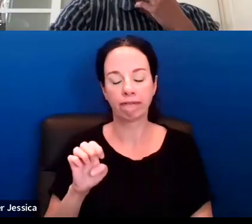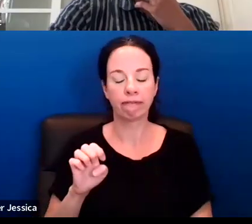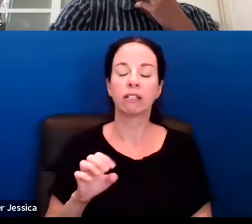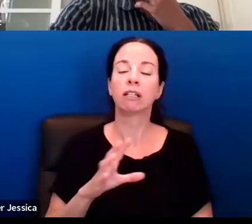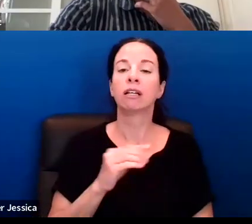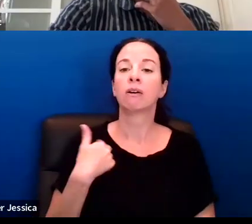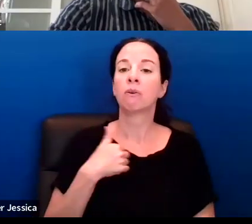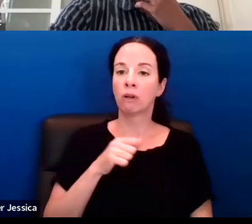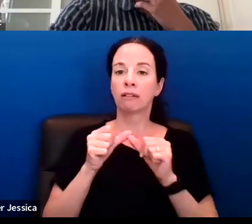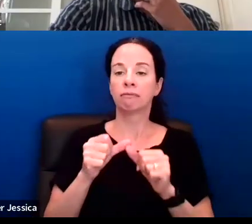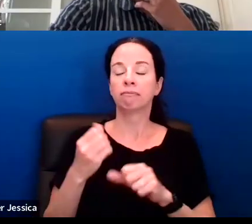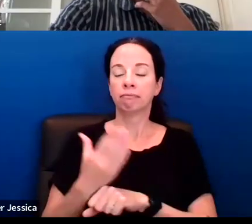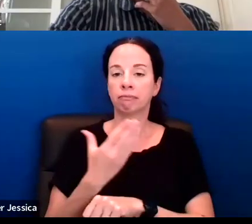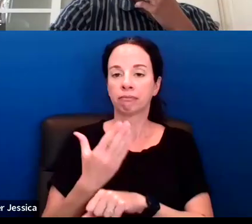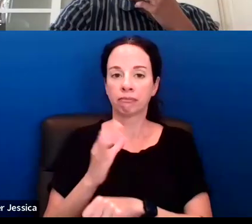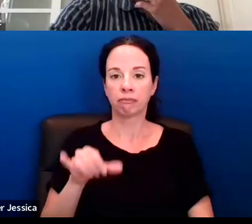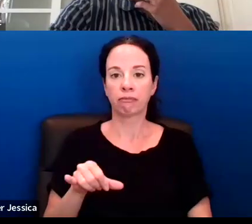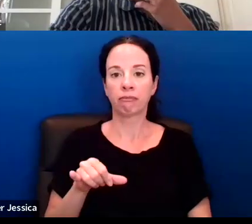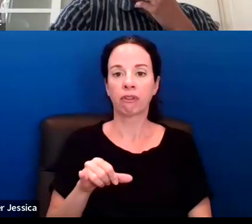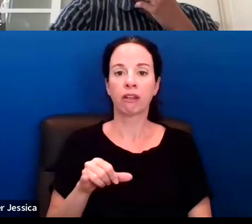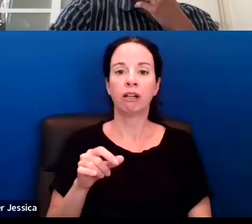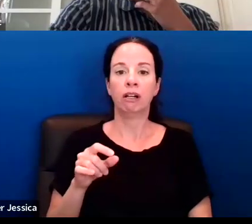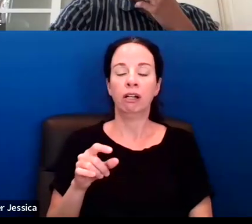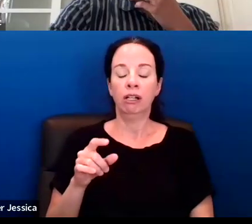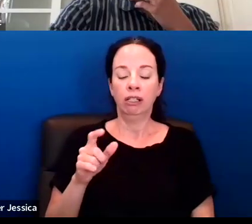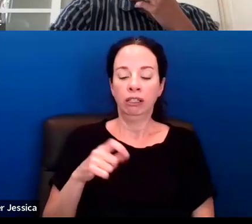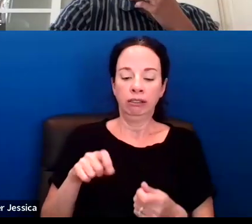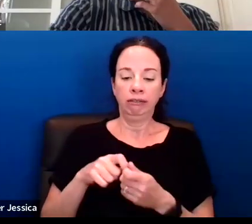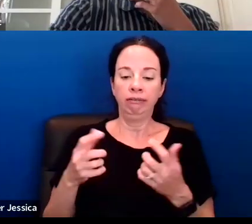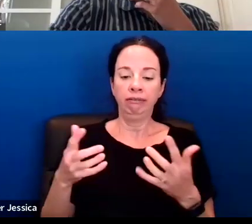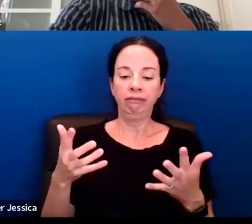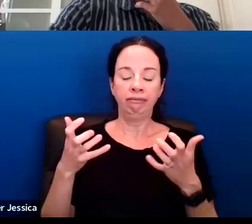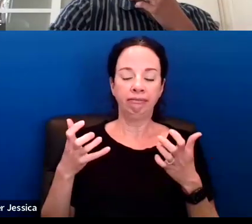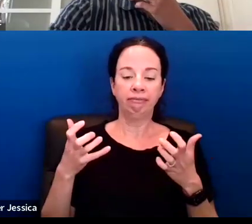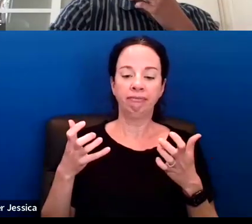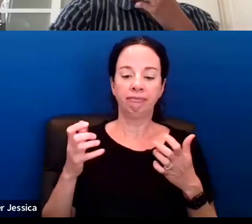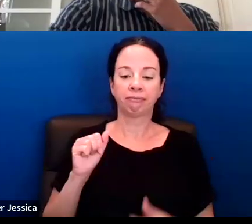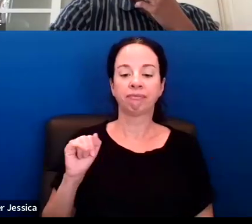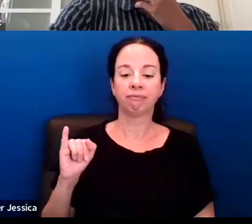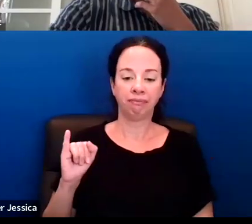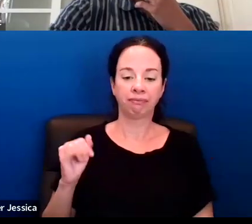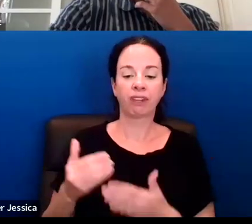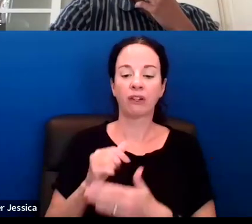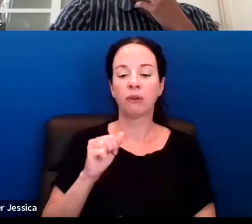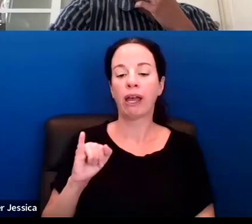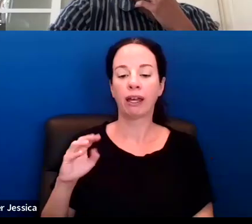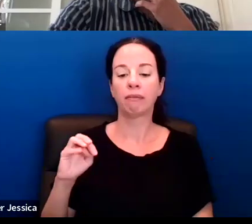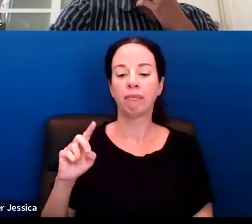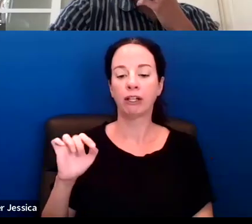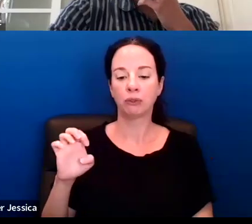continuing to upgrade that. In particular, we're looking at the AI, the new AI modules coming out.